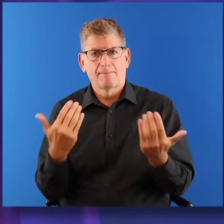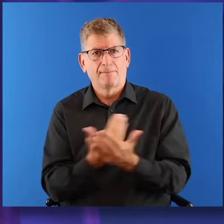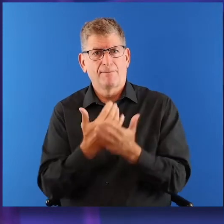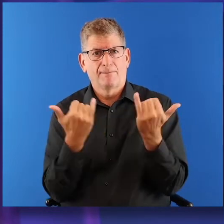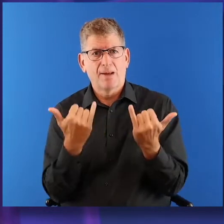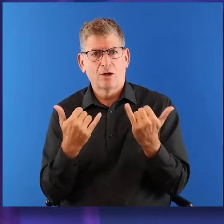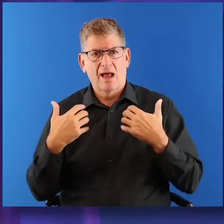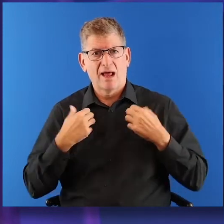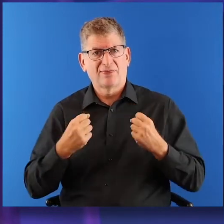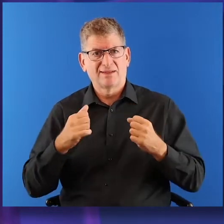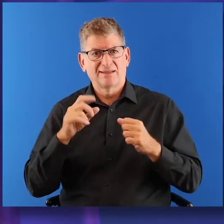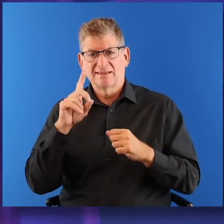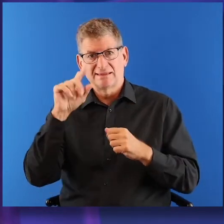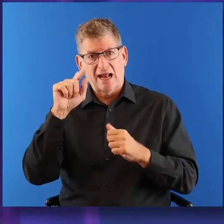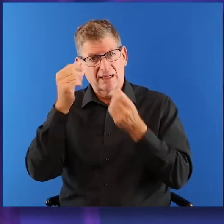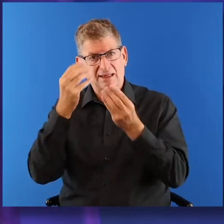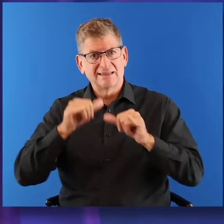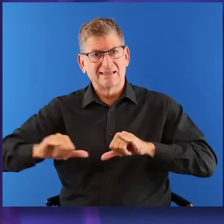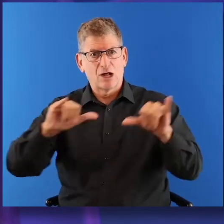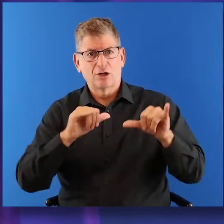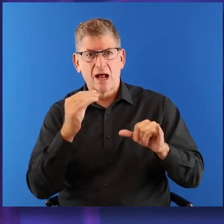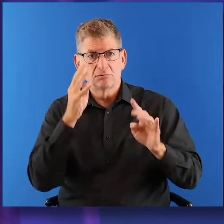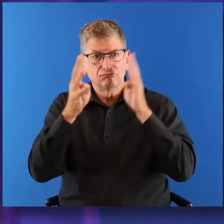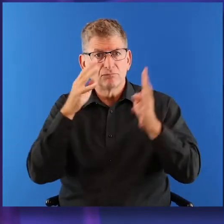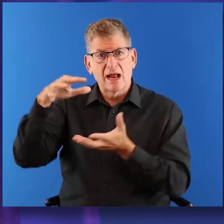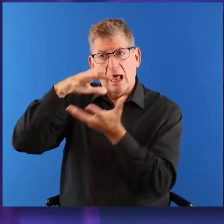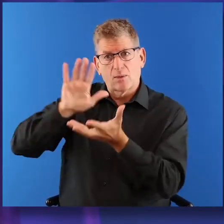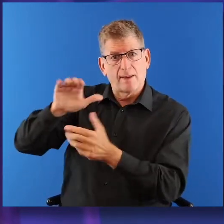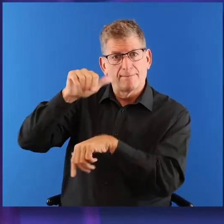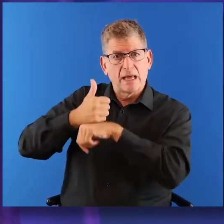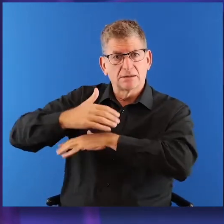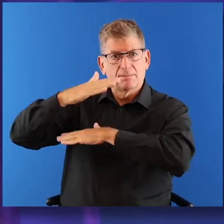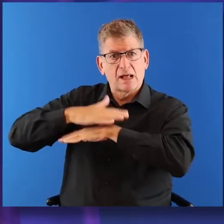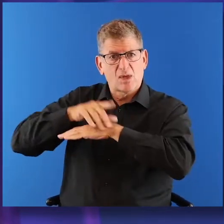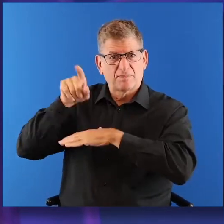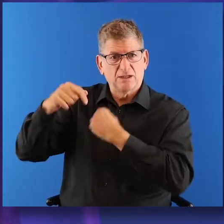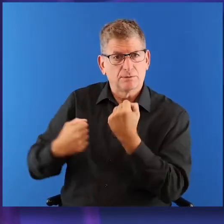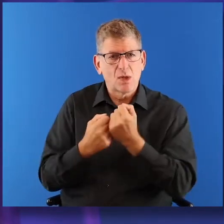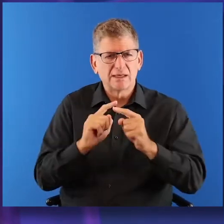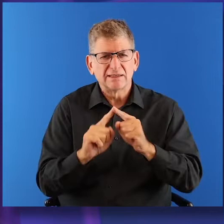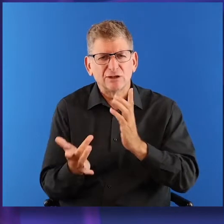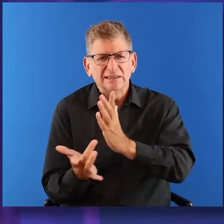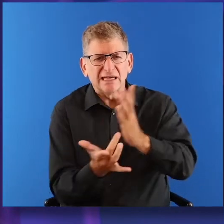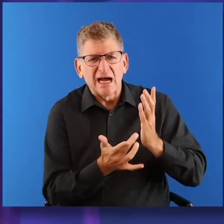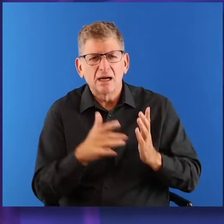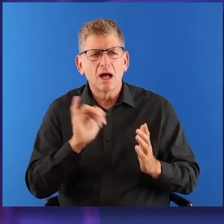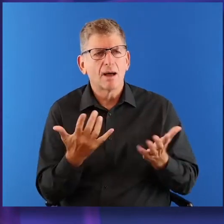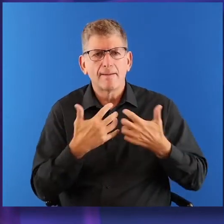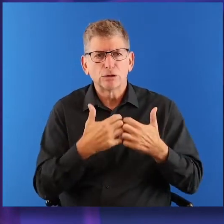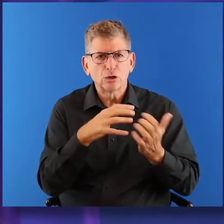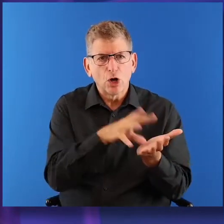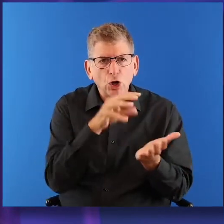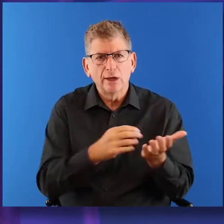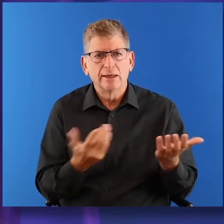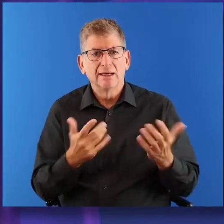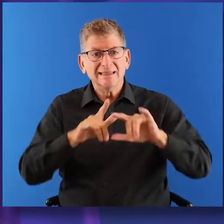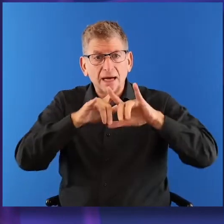guarding the privacy of patient data. Importantly, the data also shows, unfortunately,